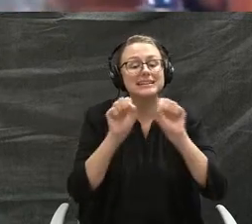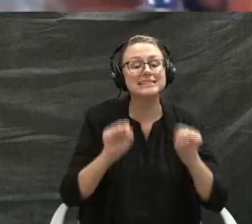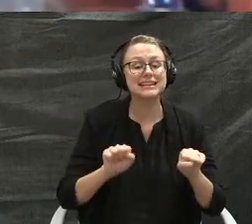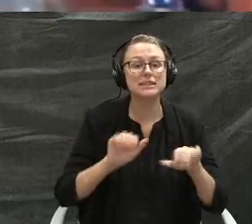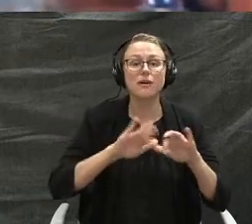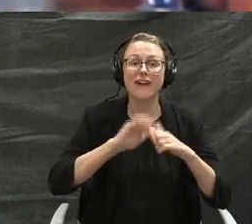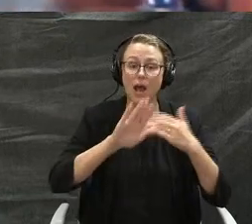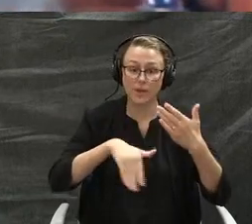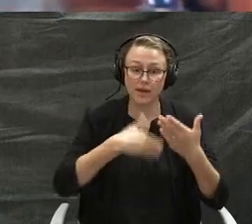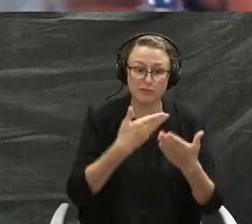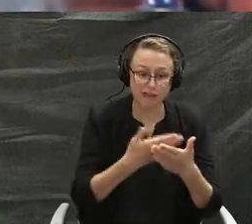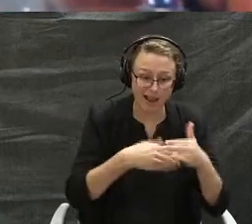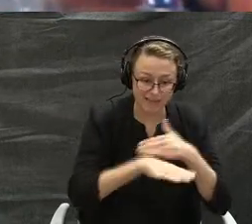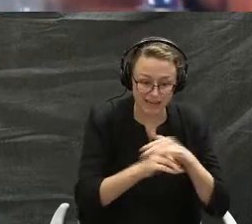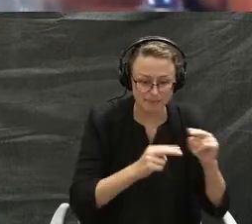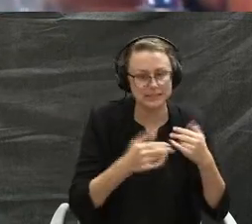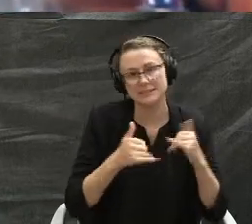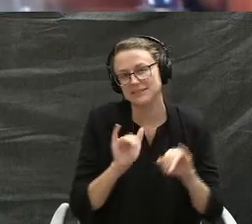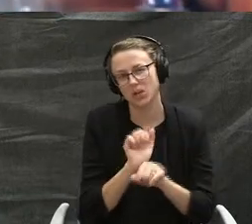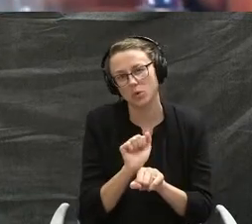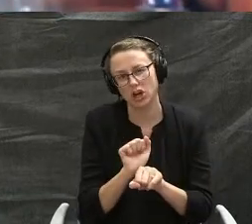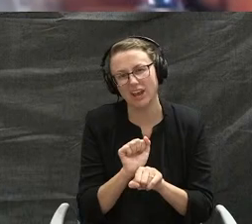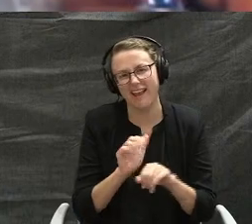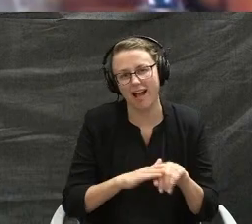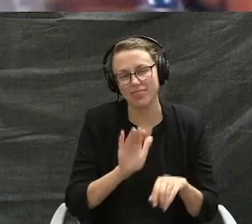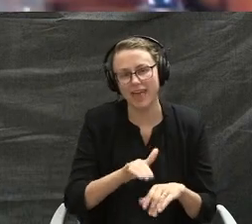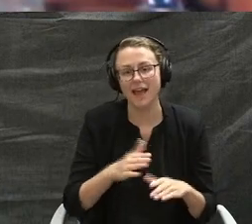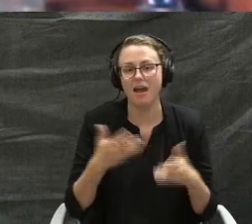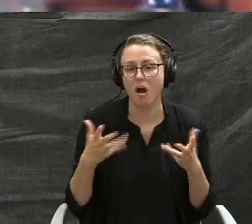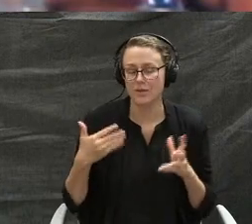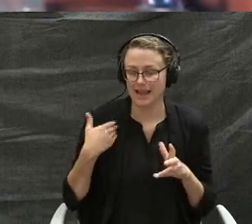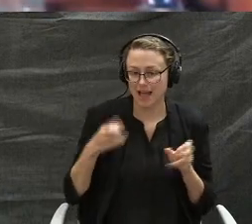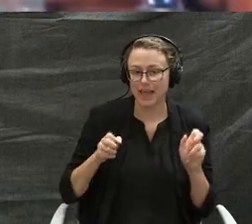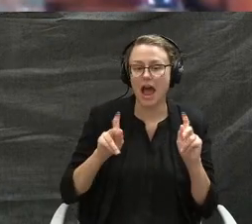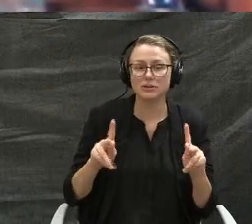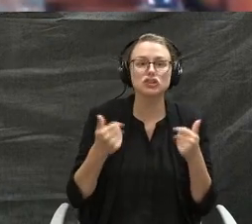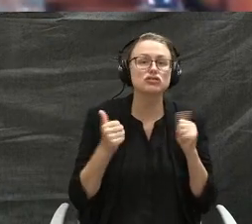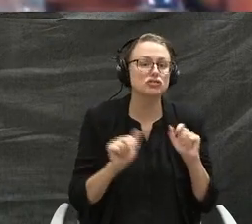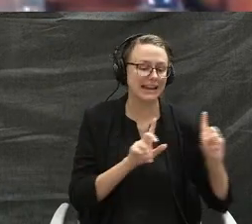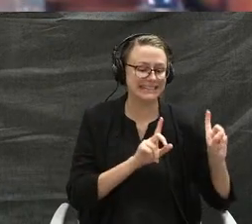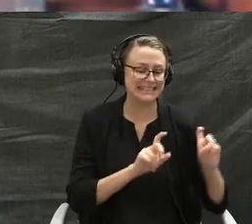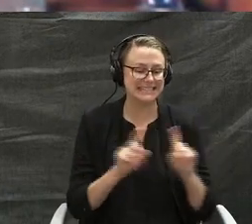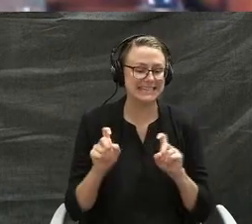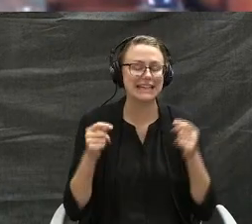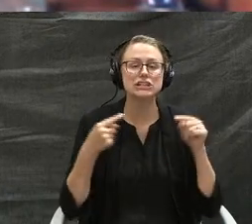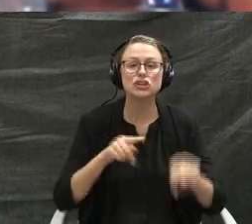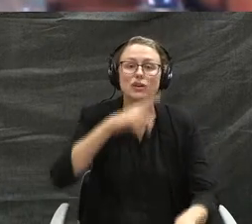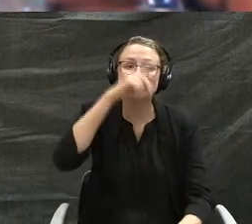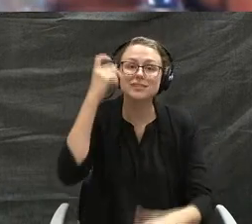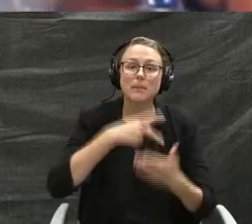working on those procedures. We had the opportunity to pilot it again at our summer programming. We're currently discussing with